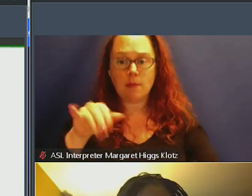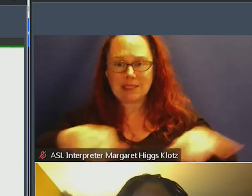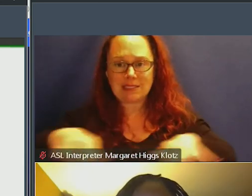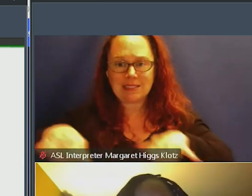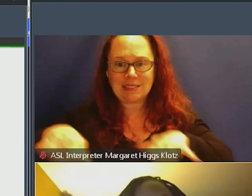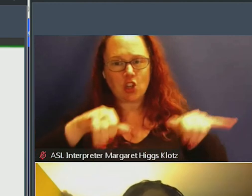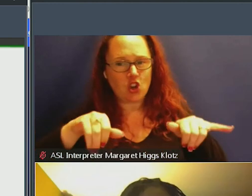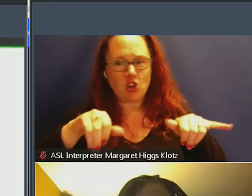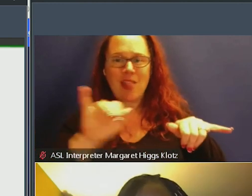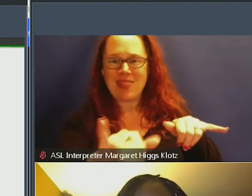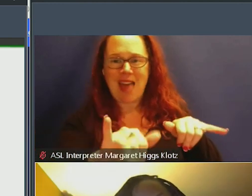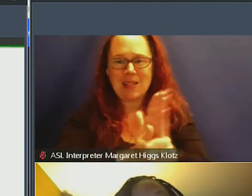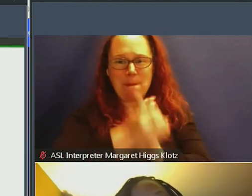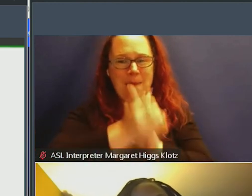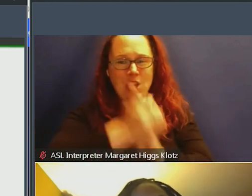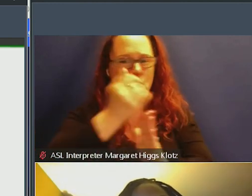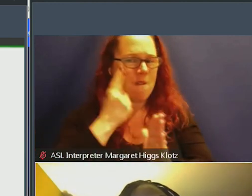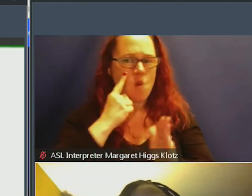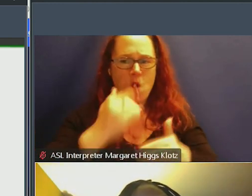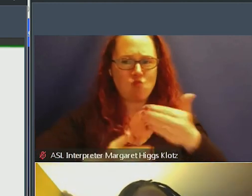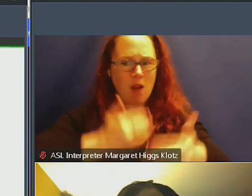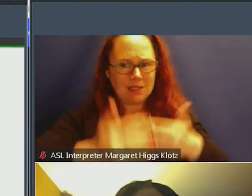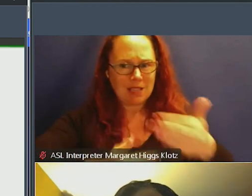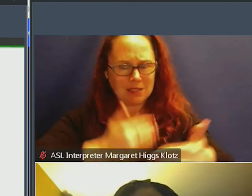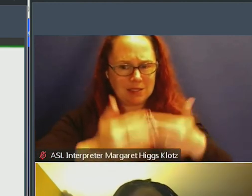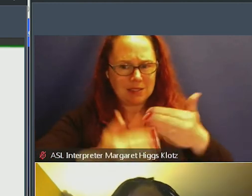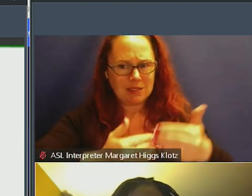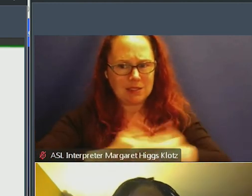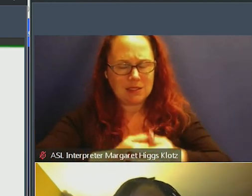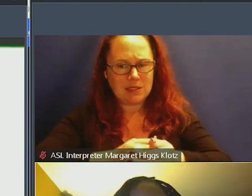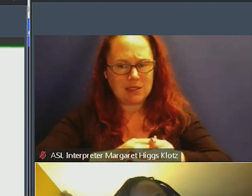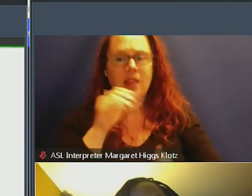That's a process manual that the staff has drafted and that